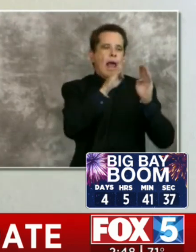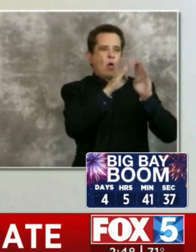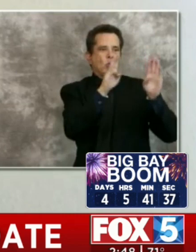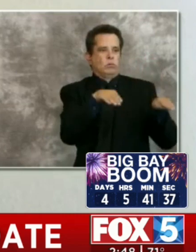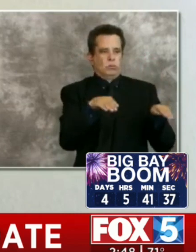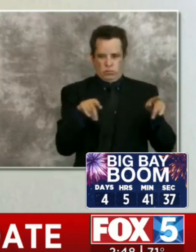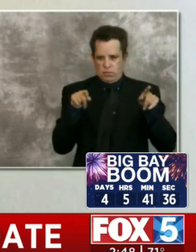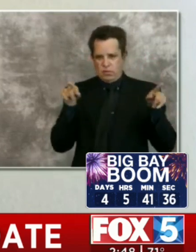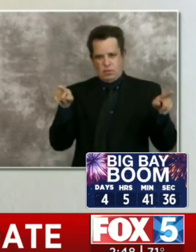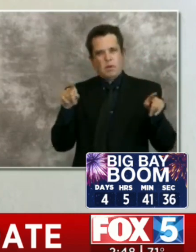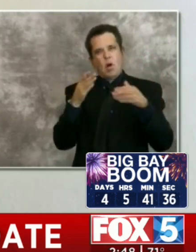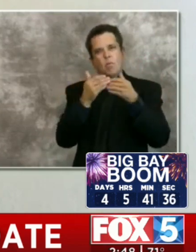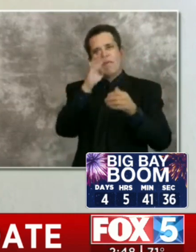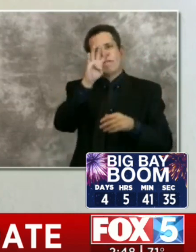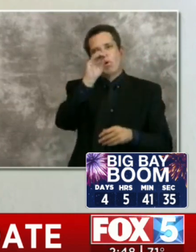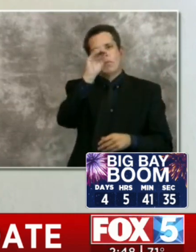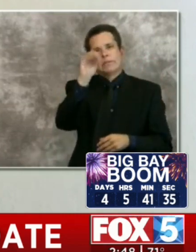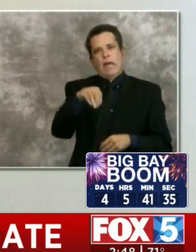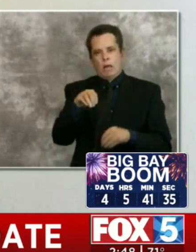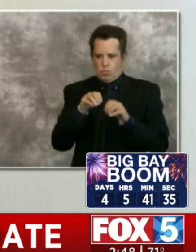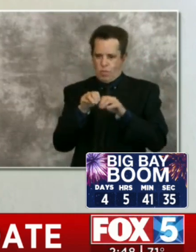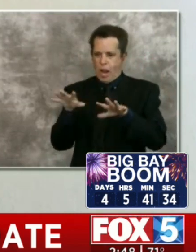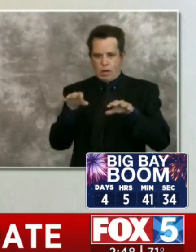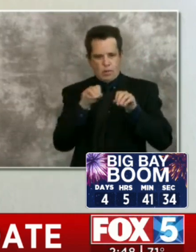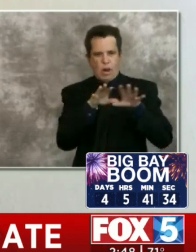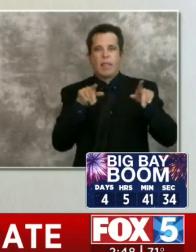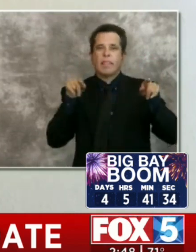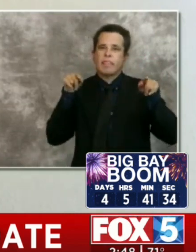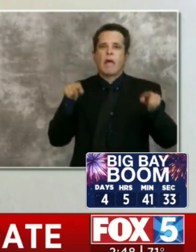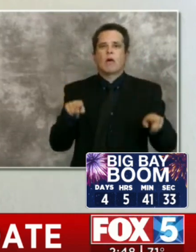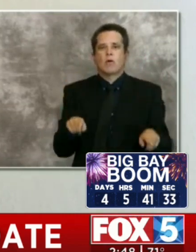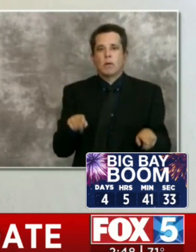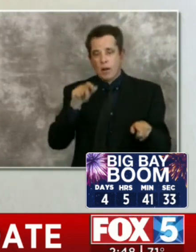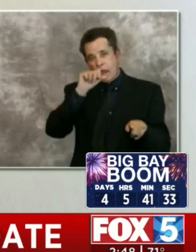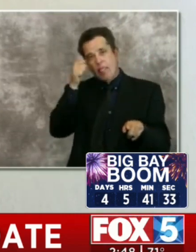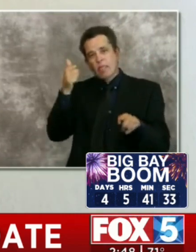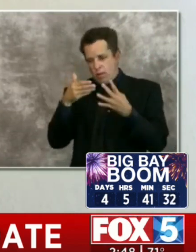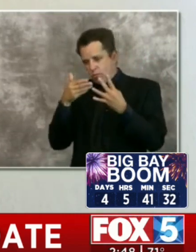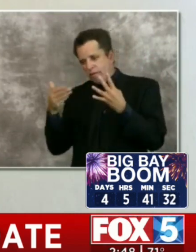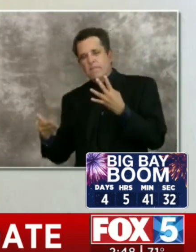TOTALS ARE BARS AND RESTAURANTS AND PRIVATE READY.